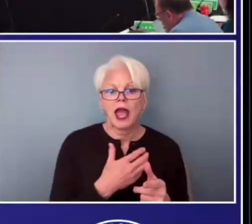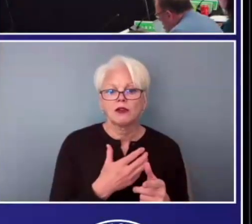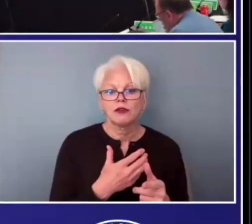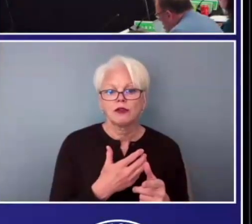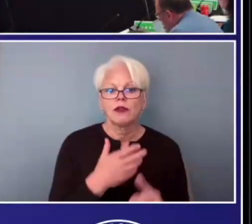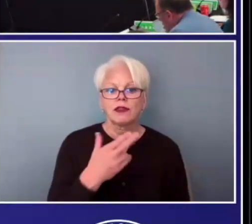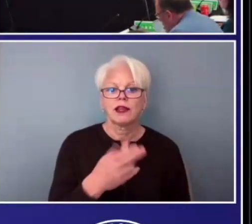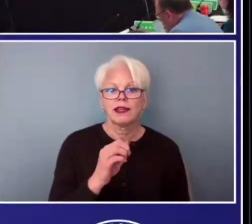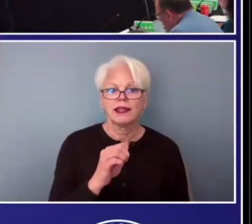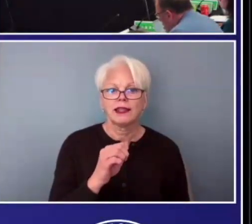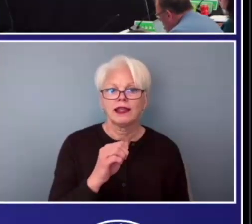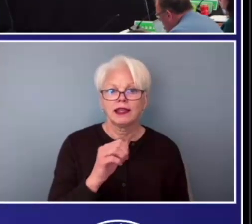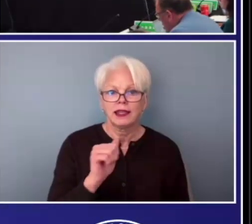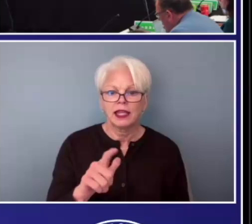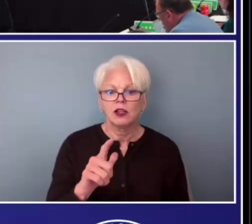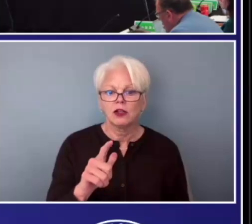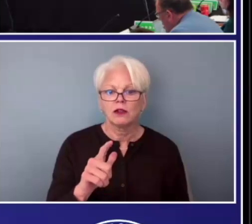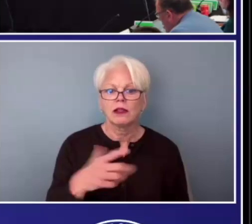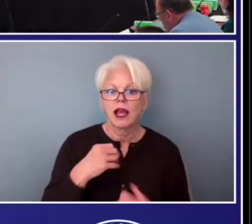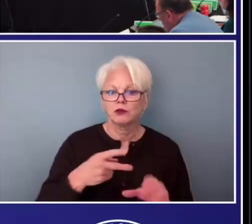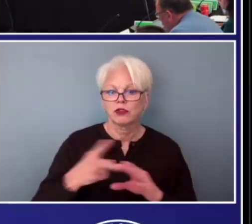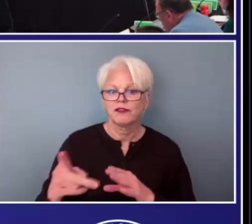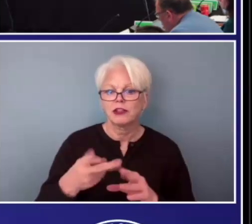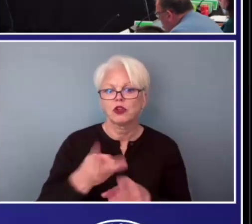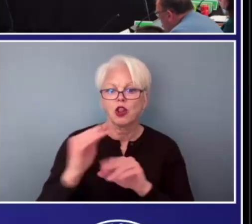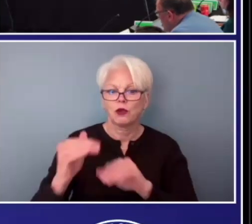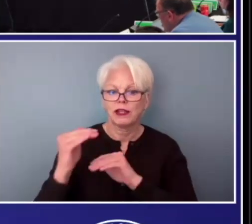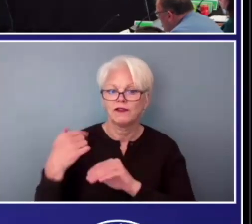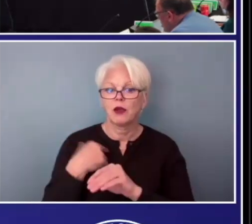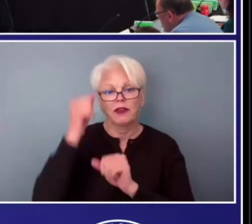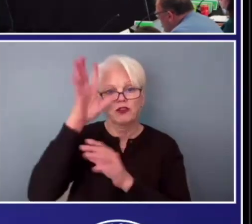have grandfathered in that we will include in a Dear Colleague letter.